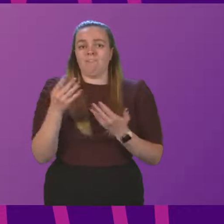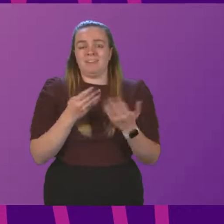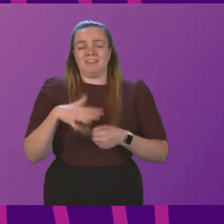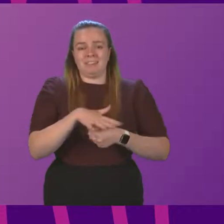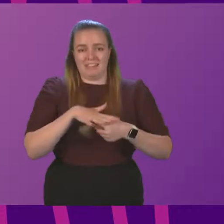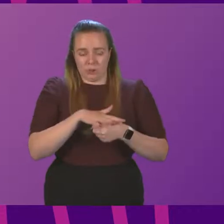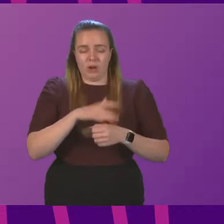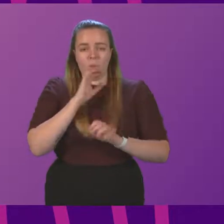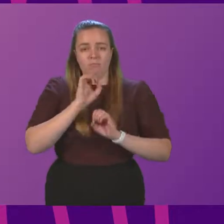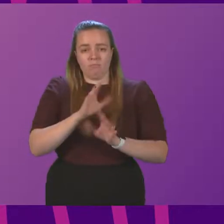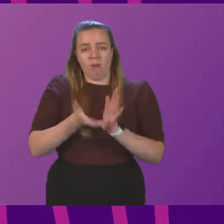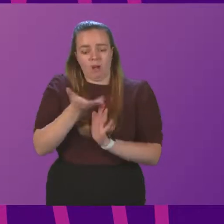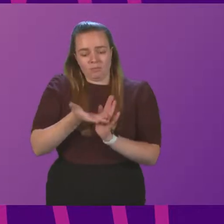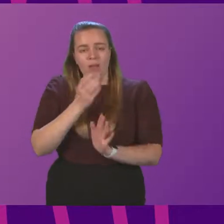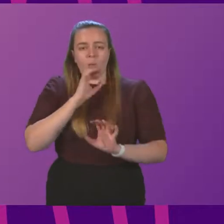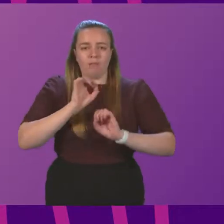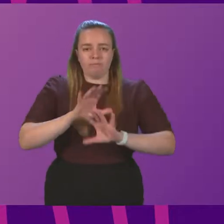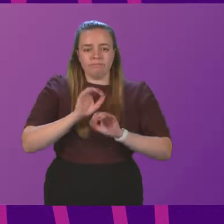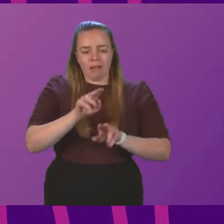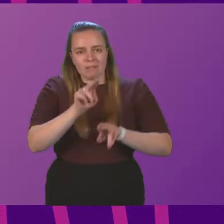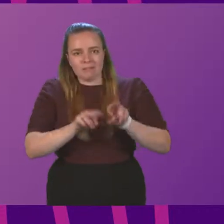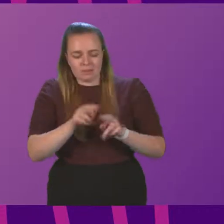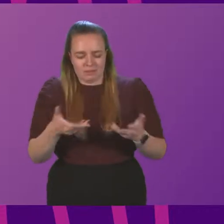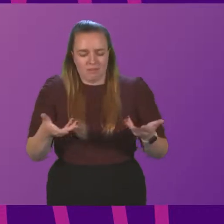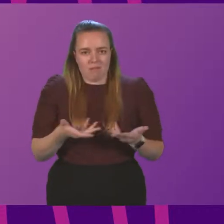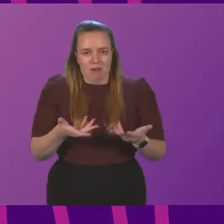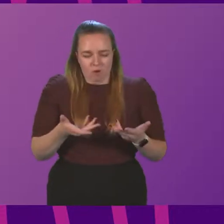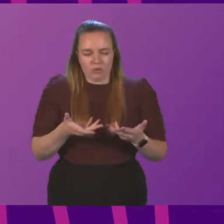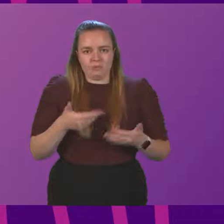the update I will provide an assessment of the current course of the pandemic,